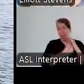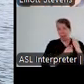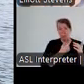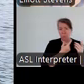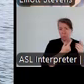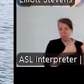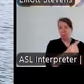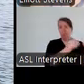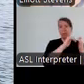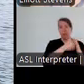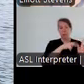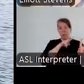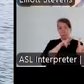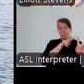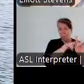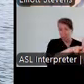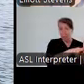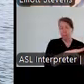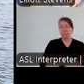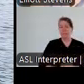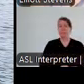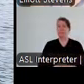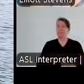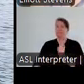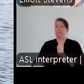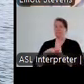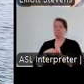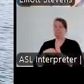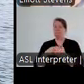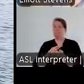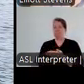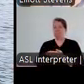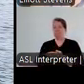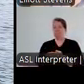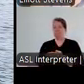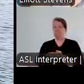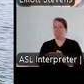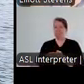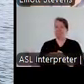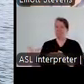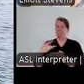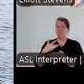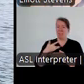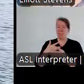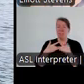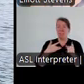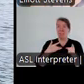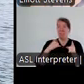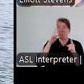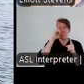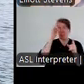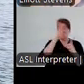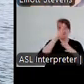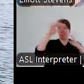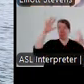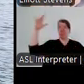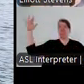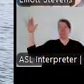I would say the minus or the failure is that seems to be a very reductive way to think about accessibility. Um, accessibility is not seven things,